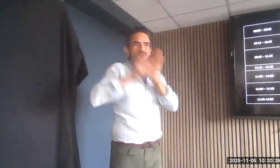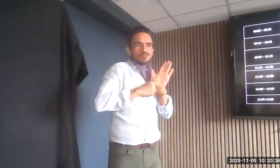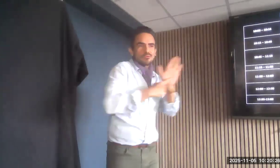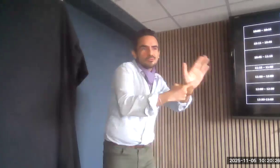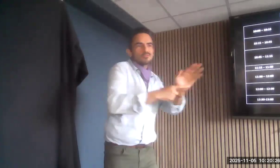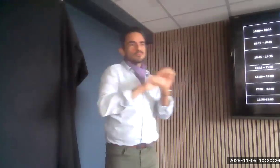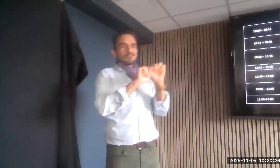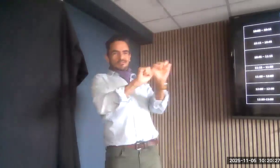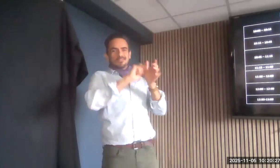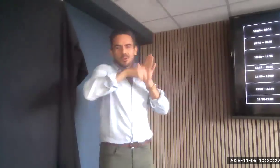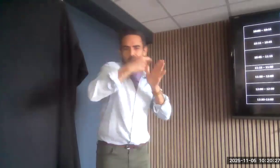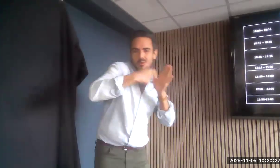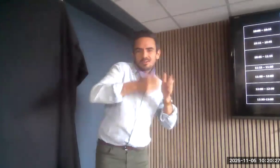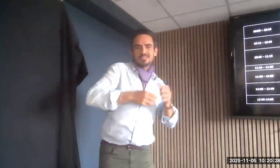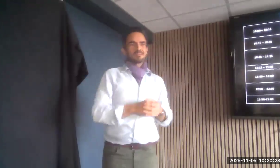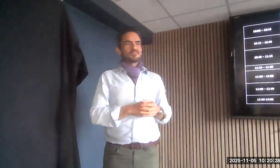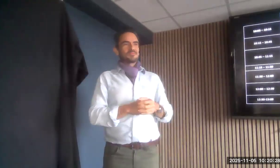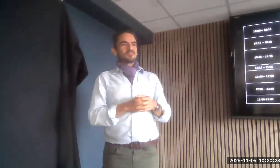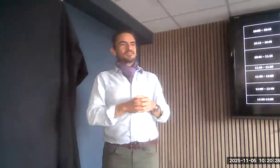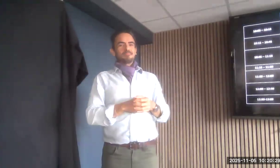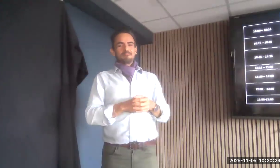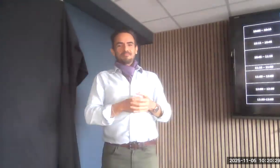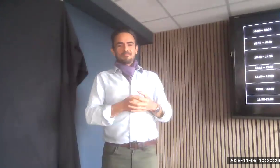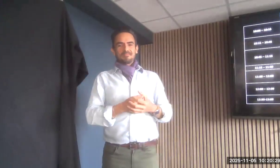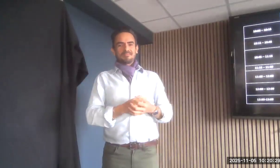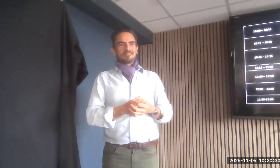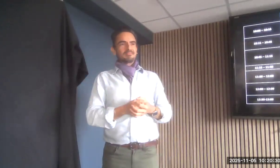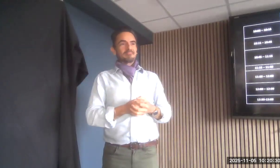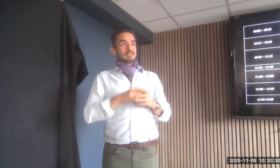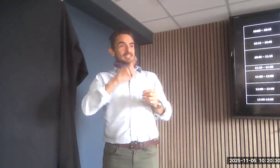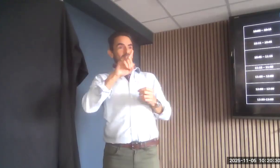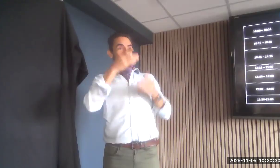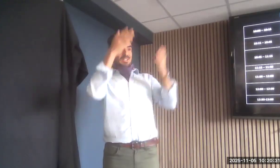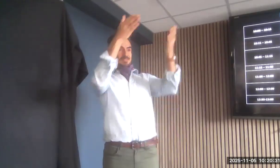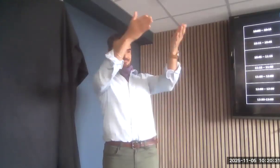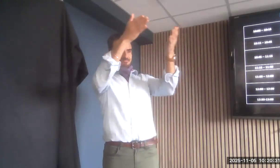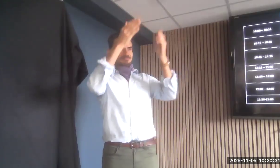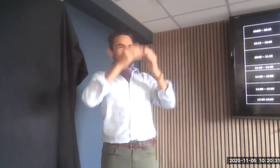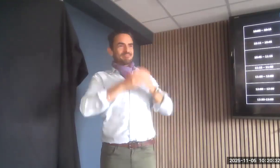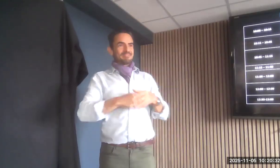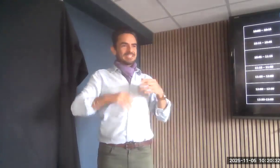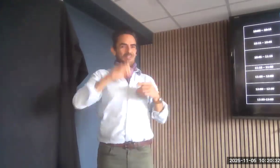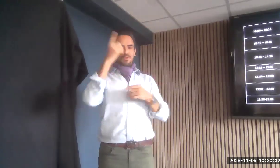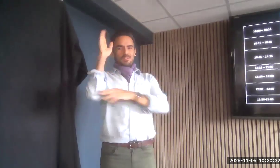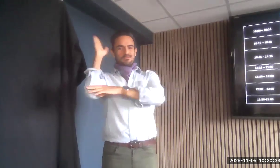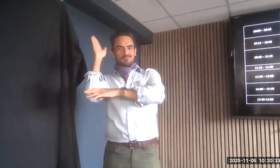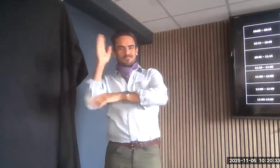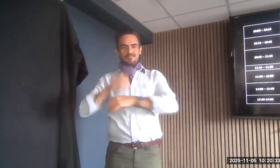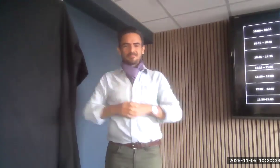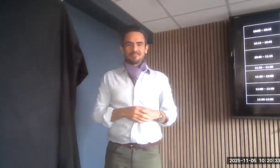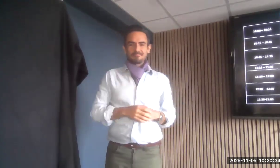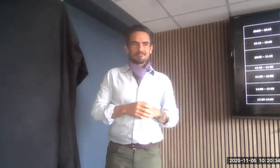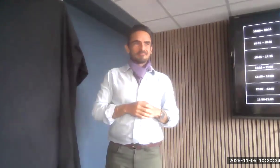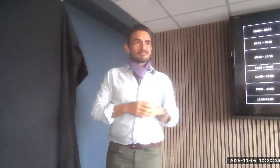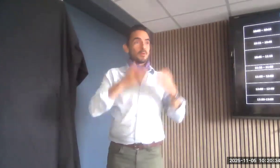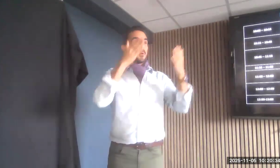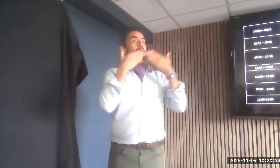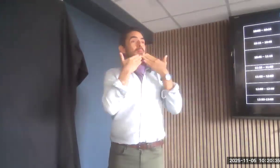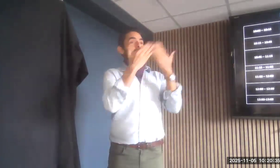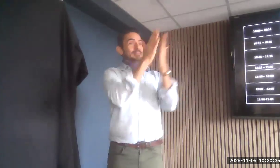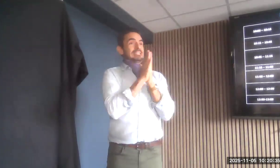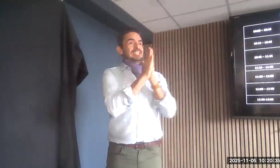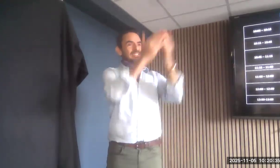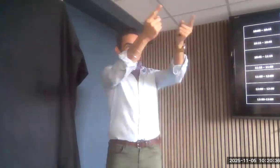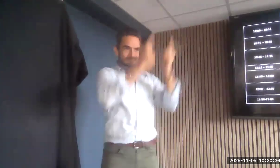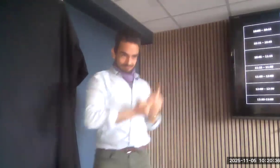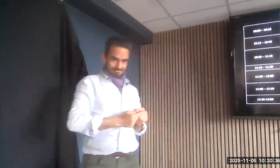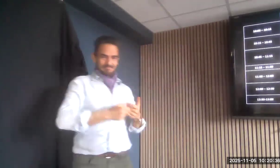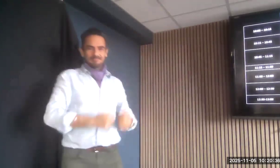So it'll be very interesting, to see all of these, presentations to see these many many projects on sign languages.